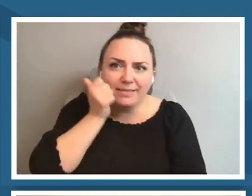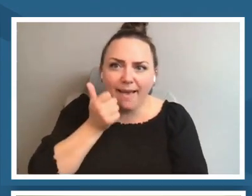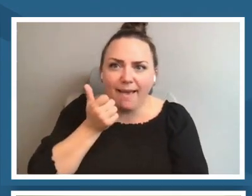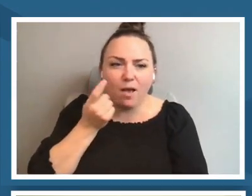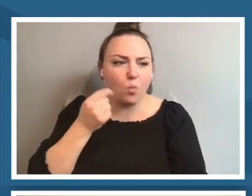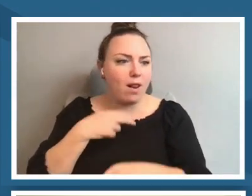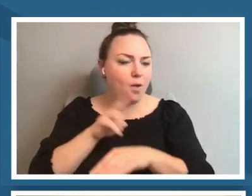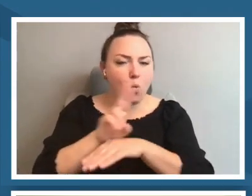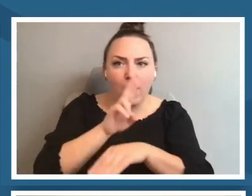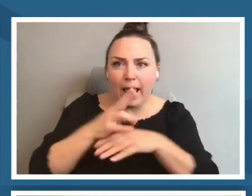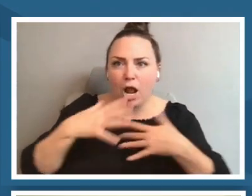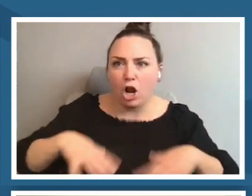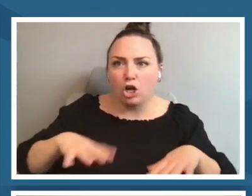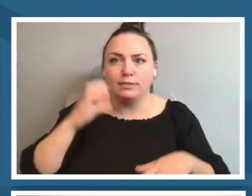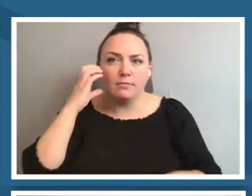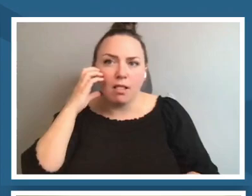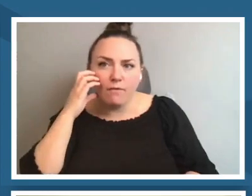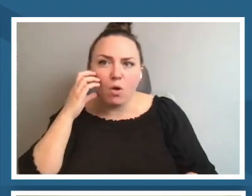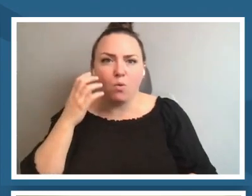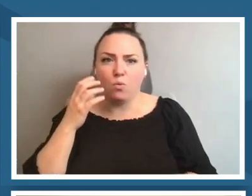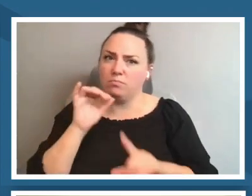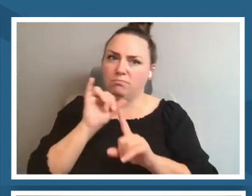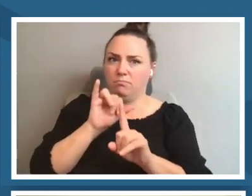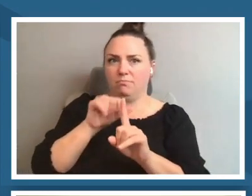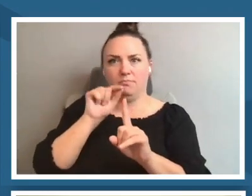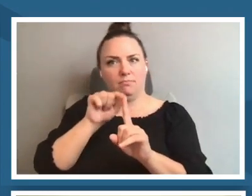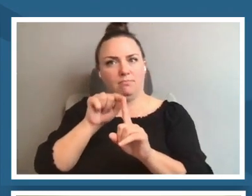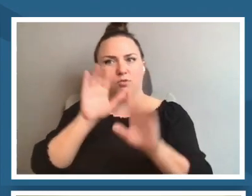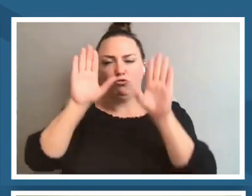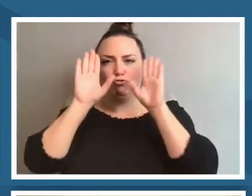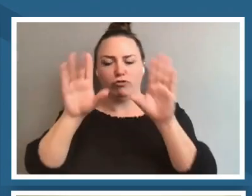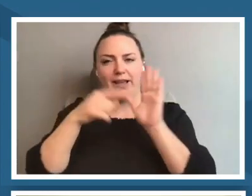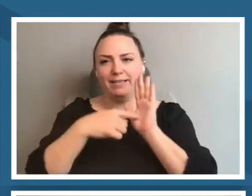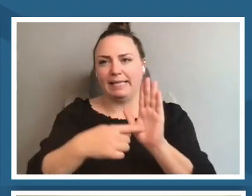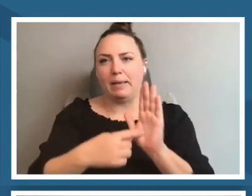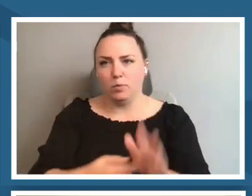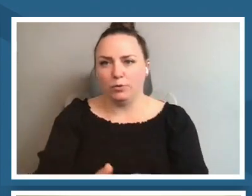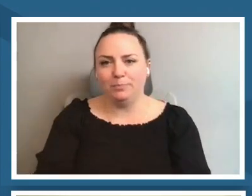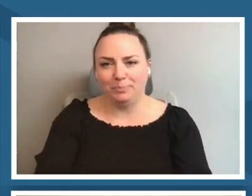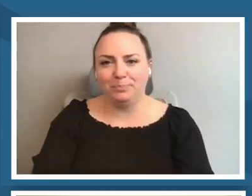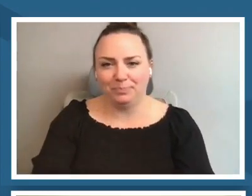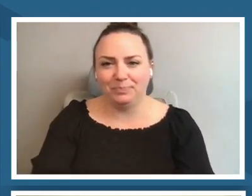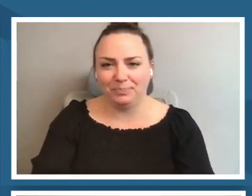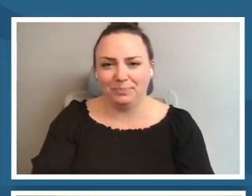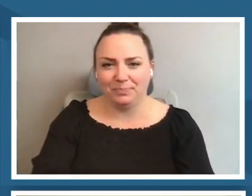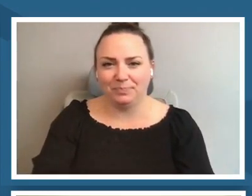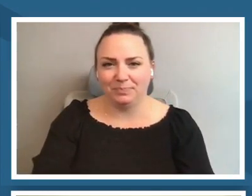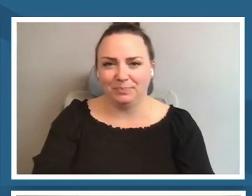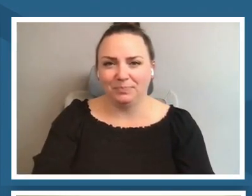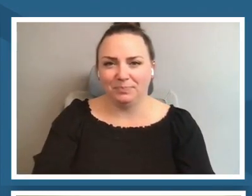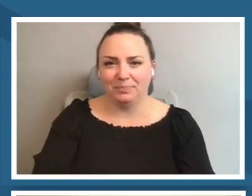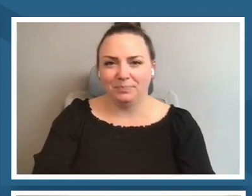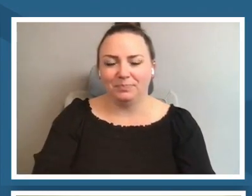the cell phone is it's a really great example of that um